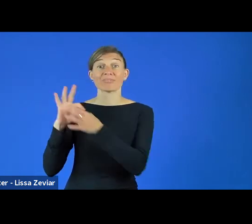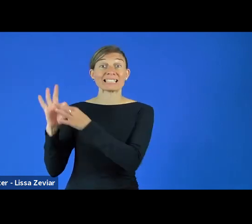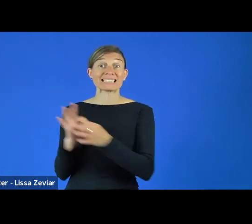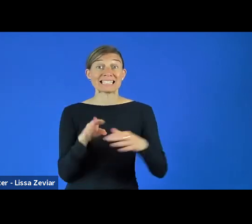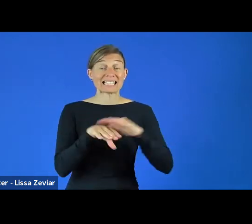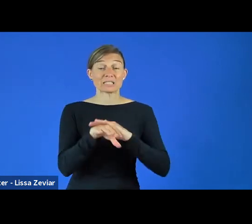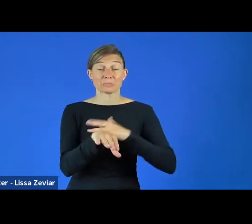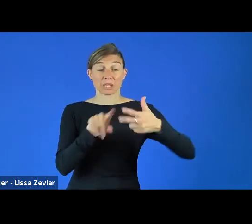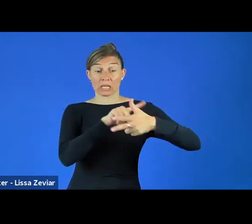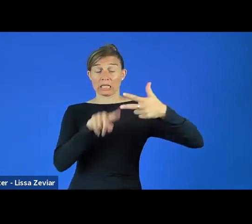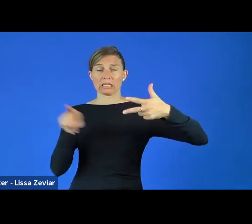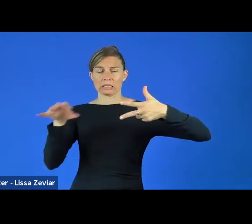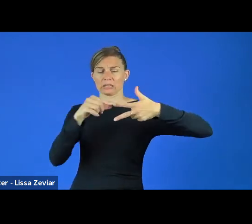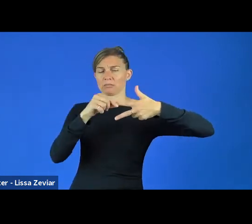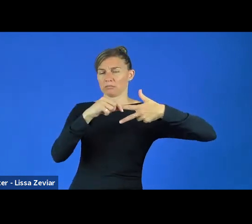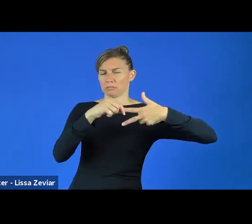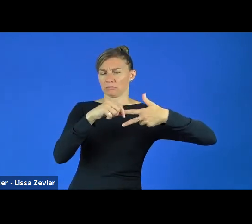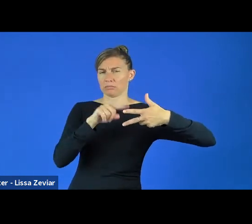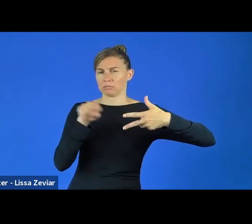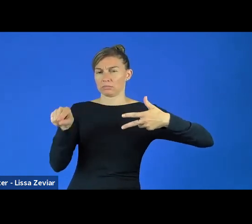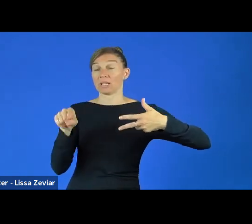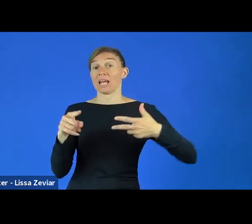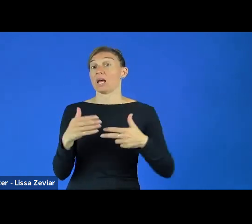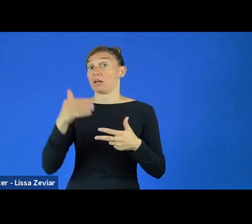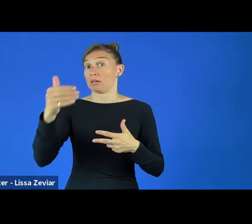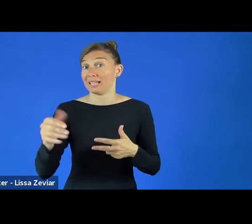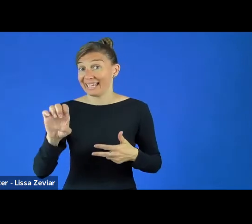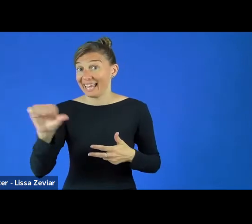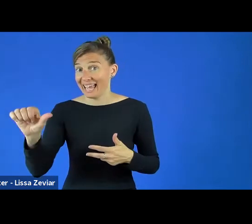and they are key in the framework of the European Accessibility Act.